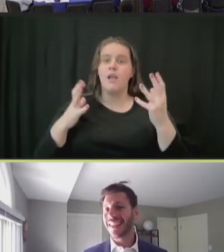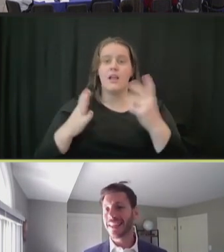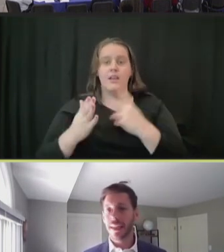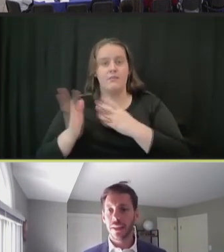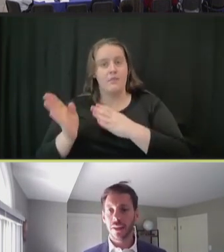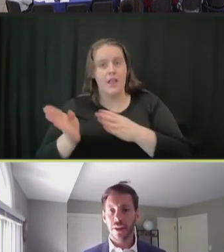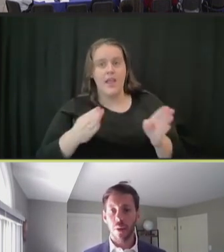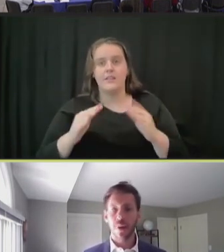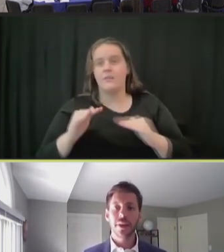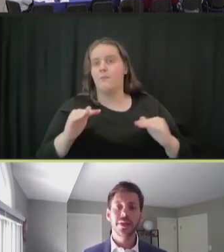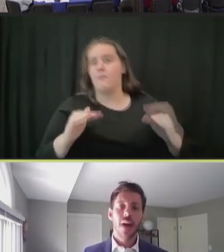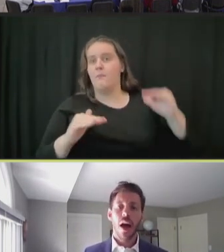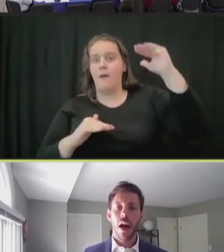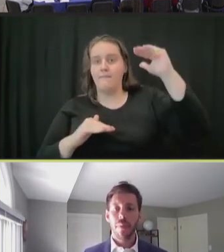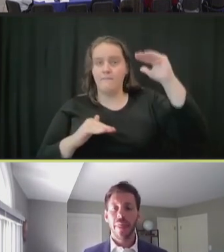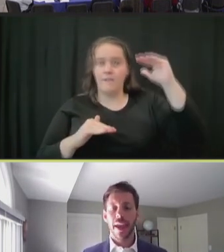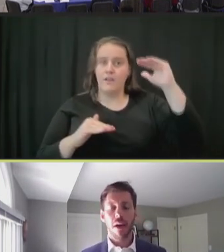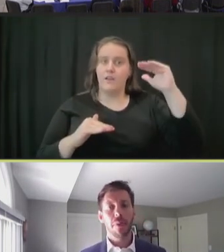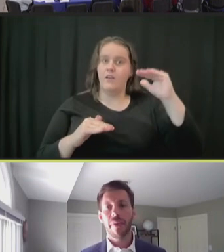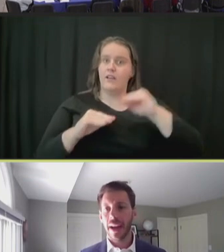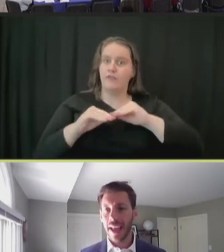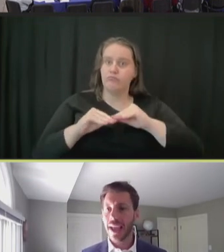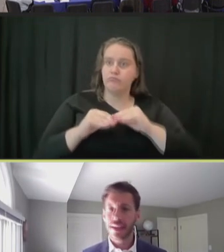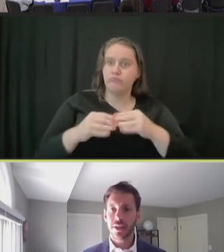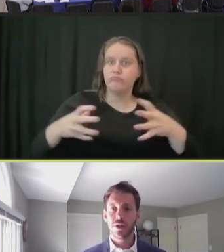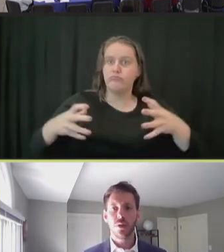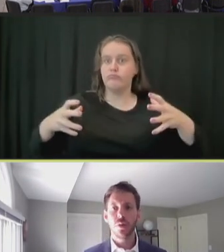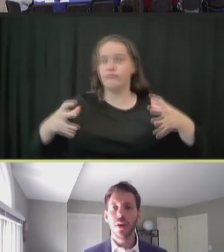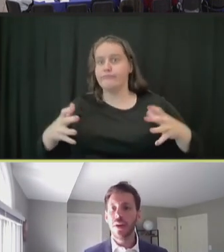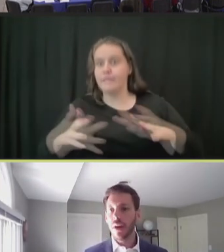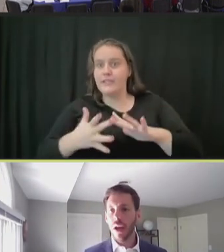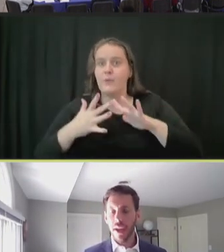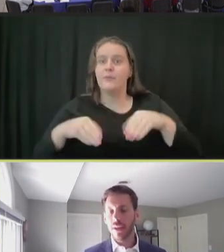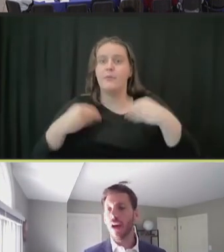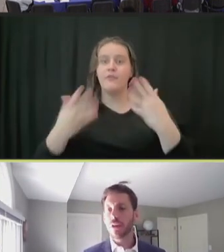extending their networks. They are providing access to and coverage